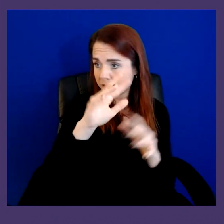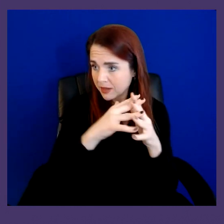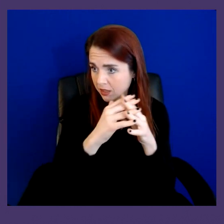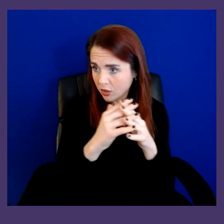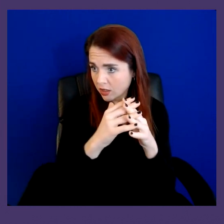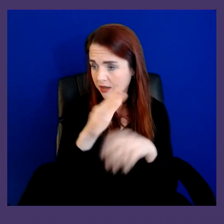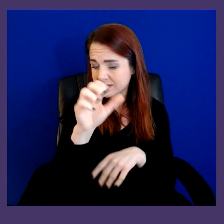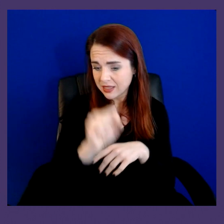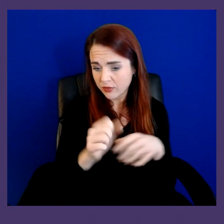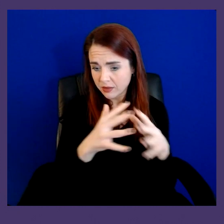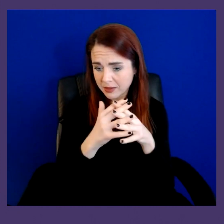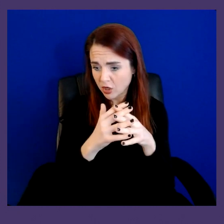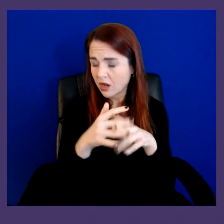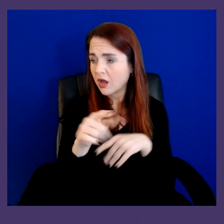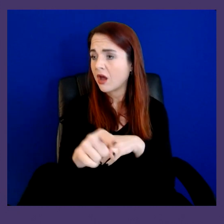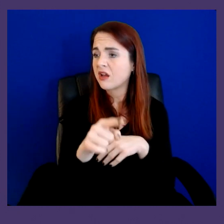but at a much slower rate compared to Asia and Africa."